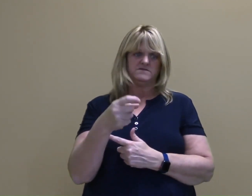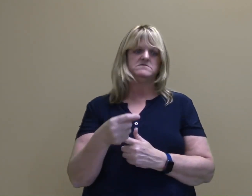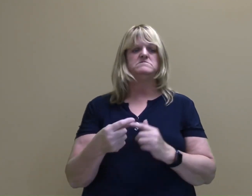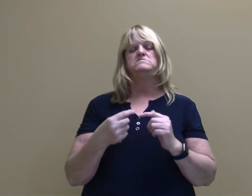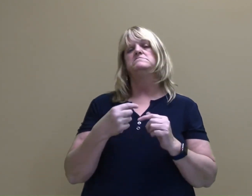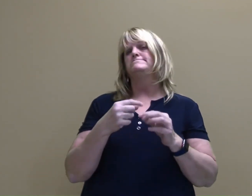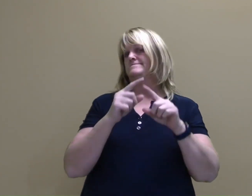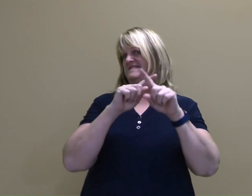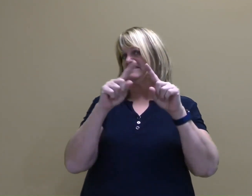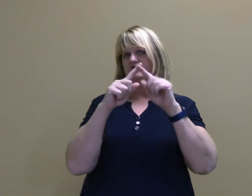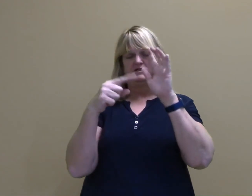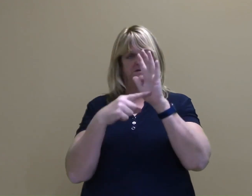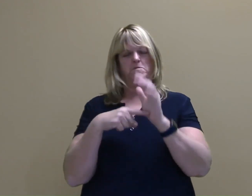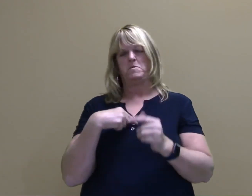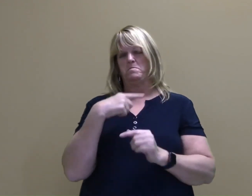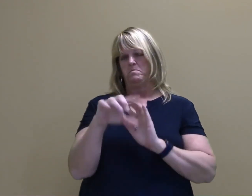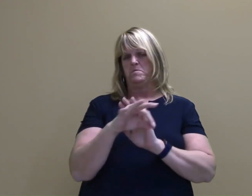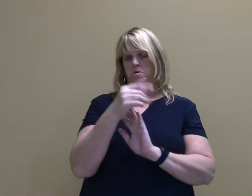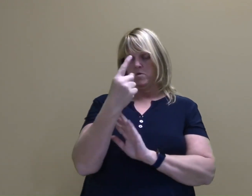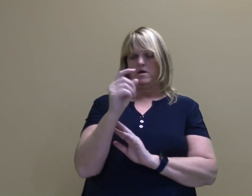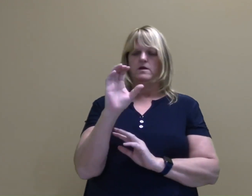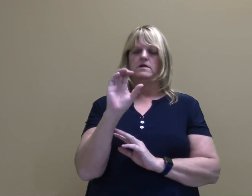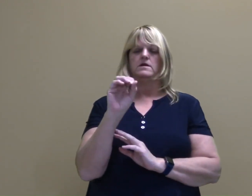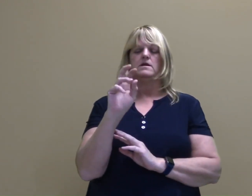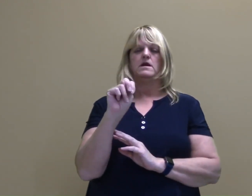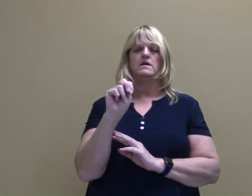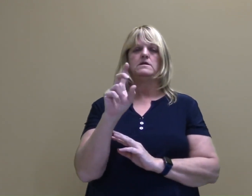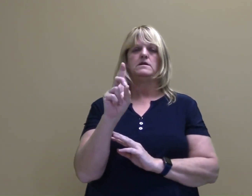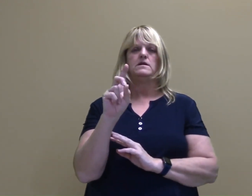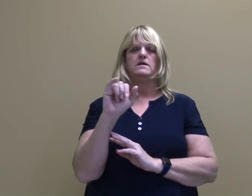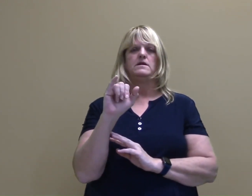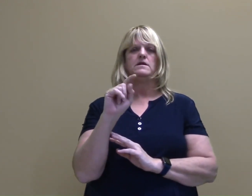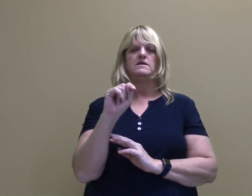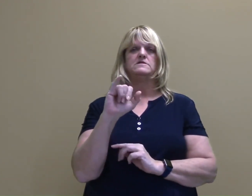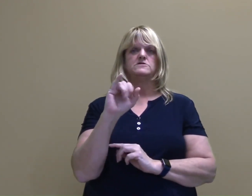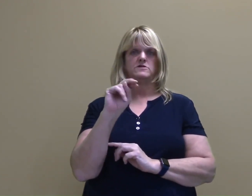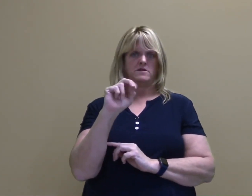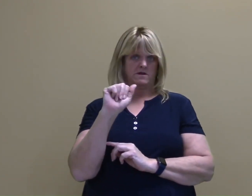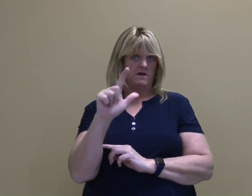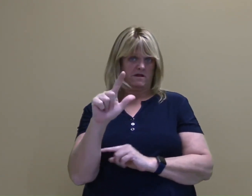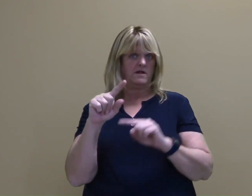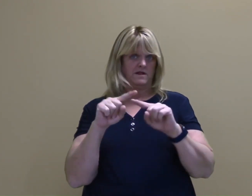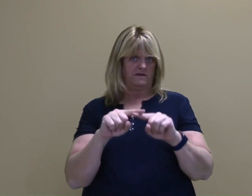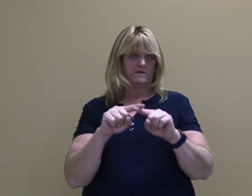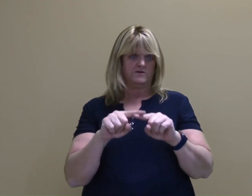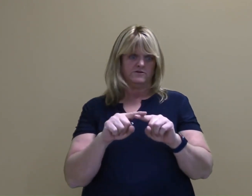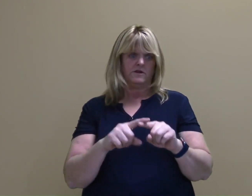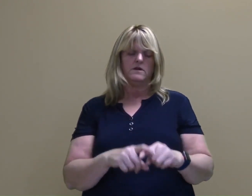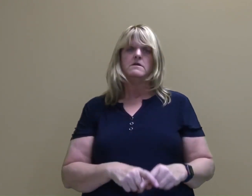while there are many different possible examples, I will discuss conditional sentence here.